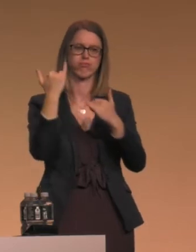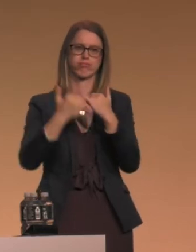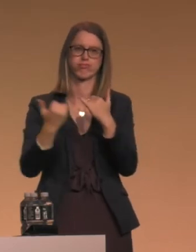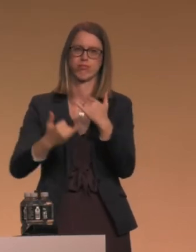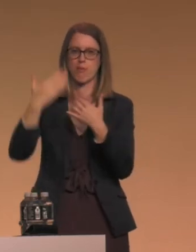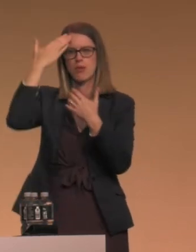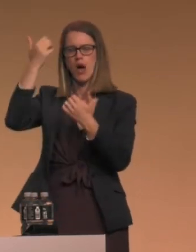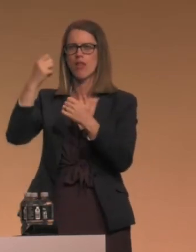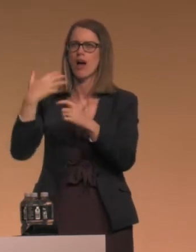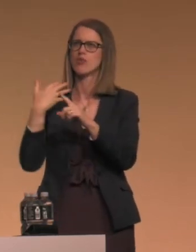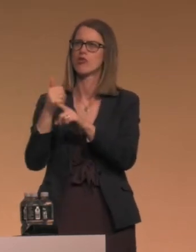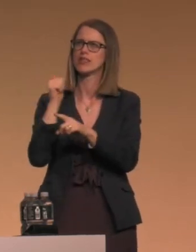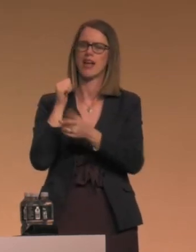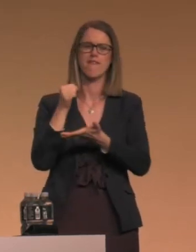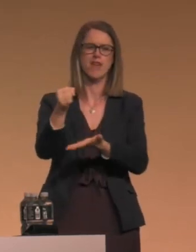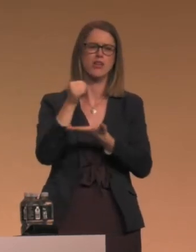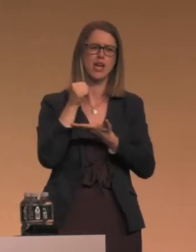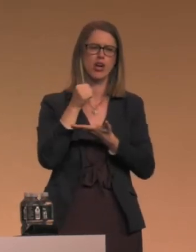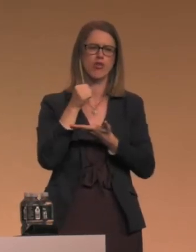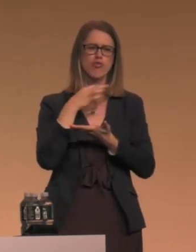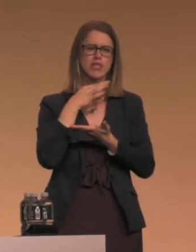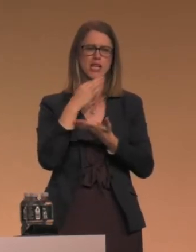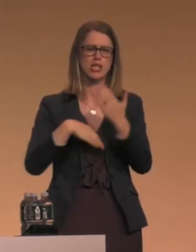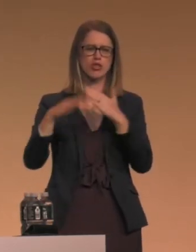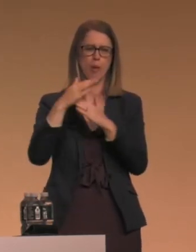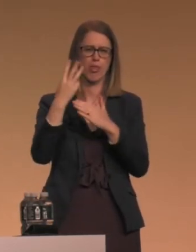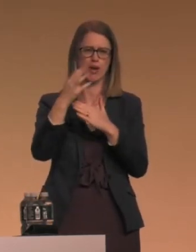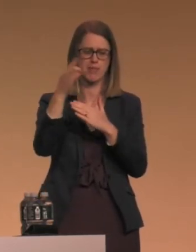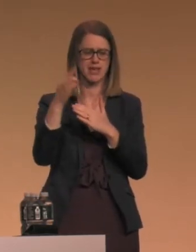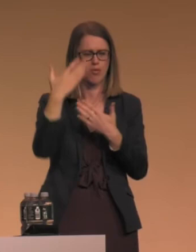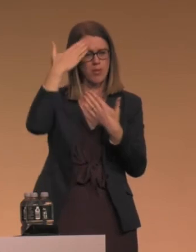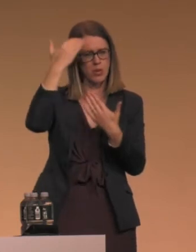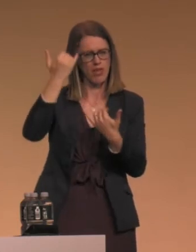Until recently, funding was the most risky top 3% who had a mental health condition.